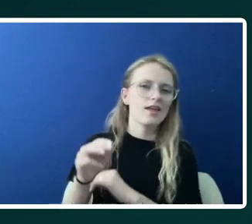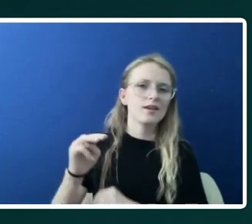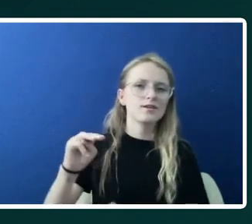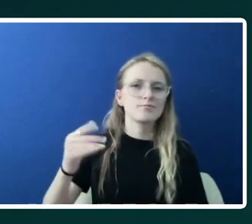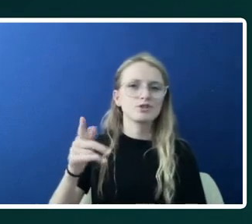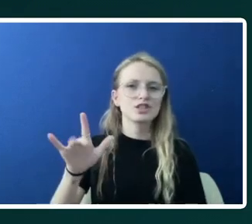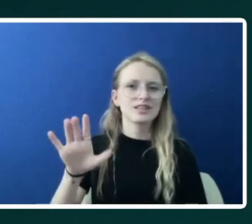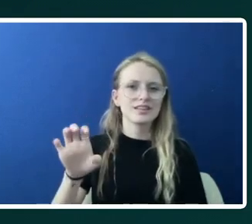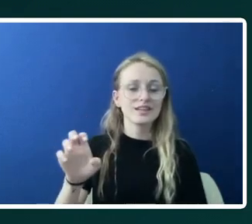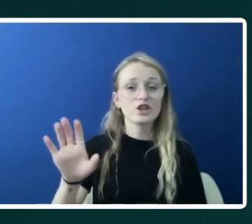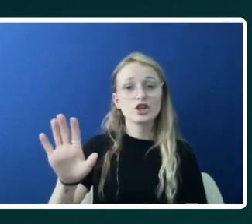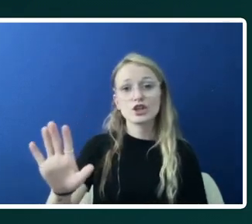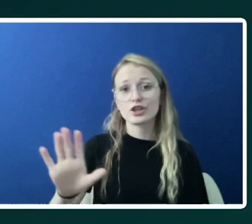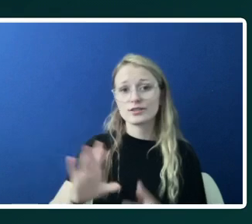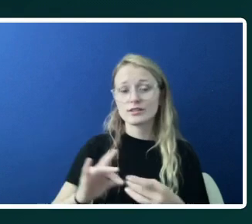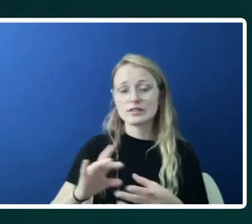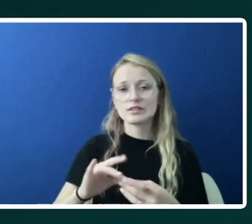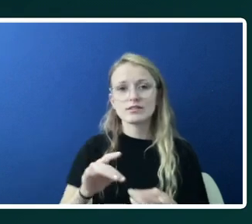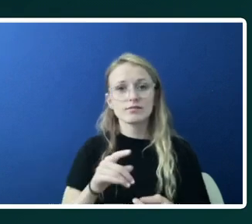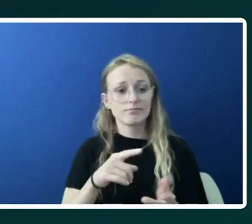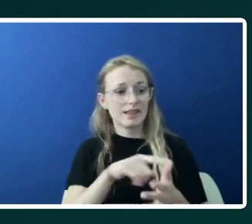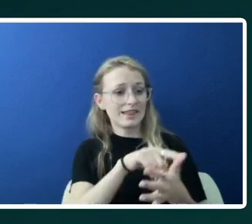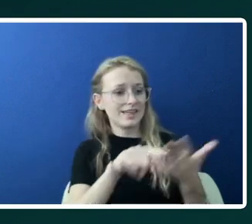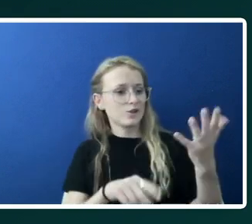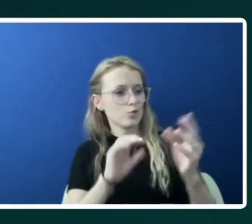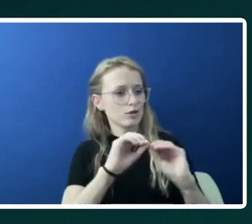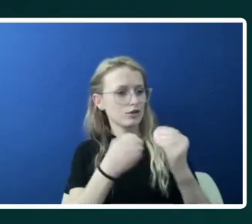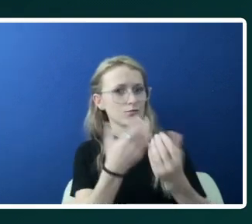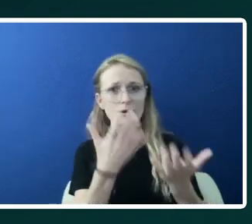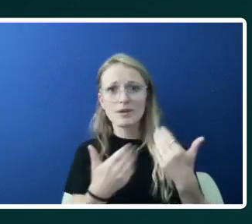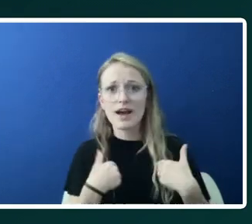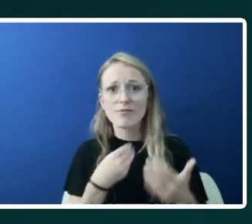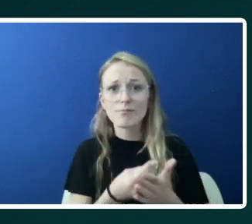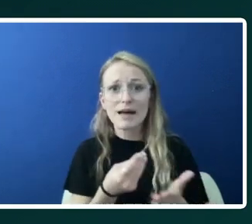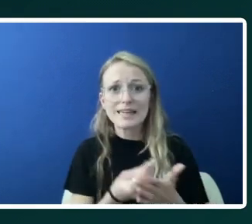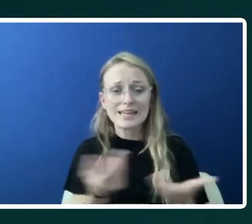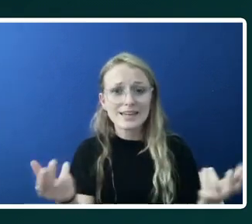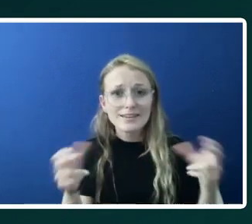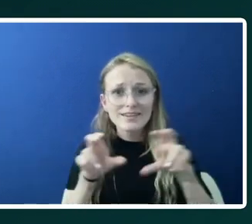might have funds to contribute. And so, you cobble it together and you have something.